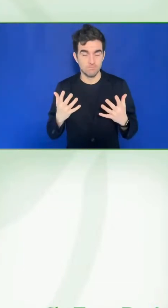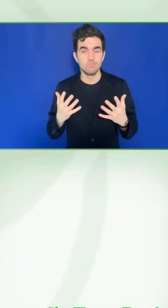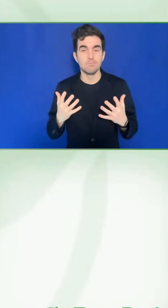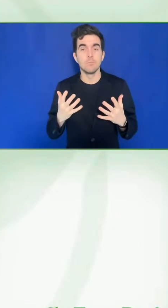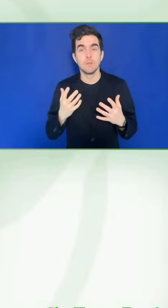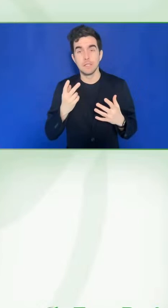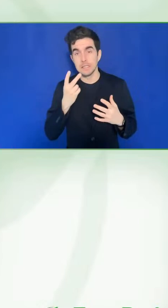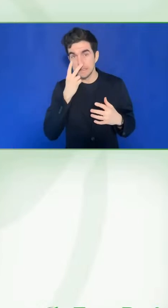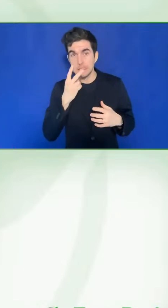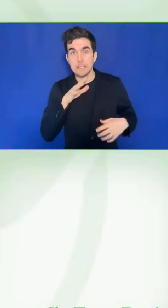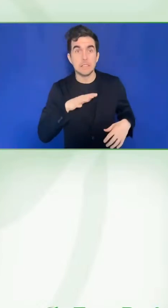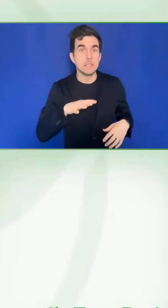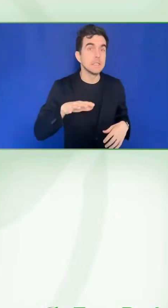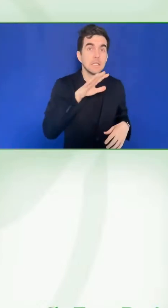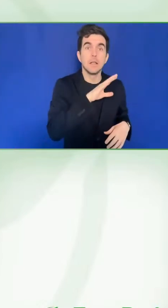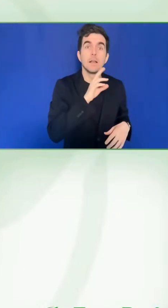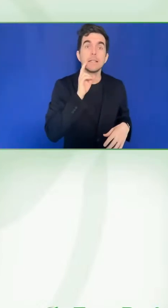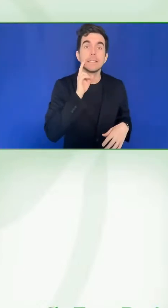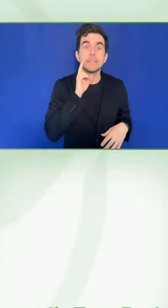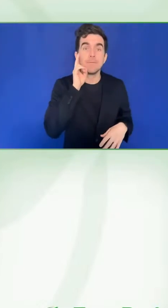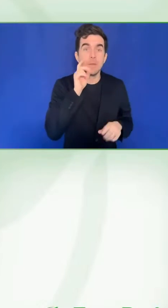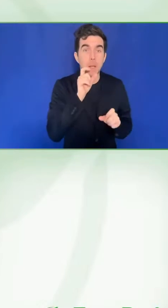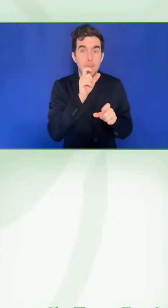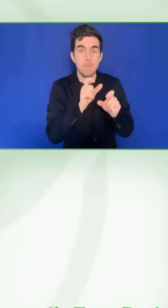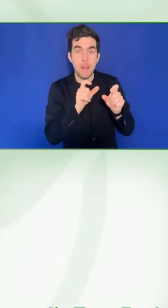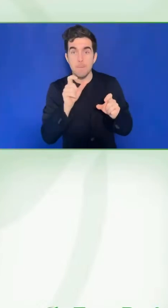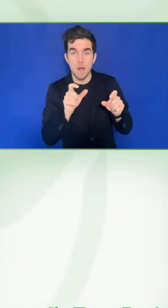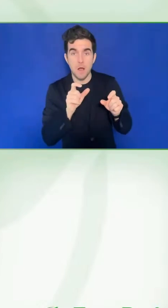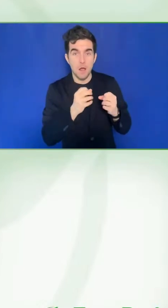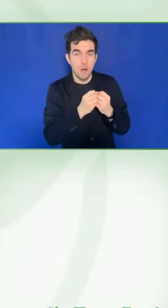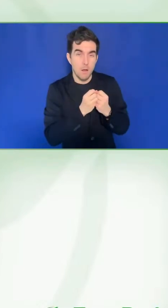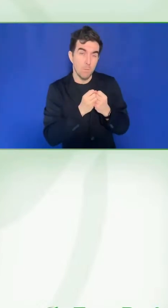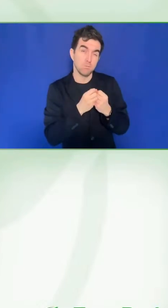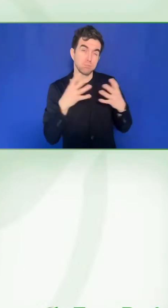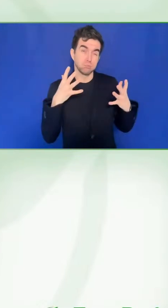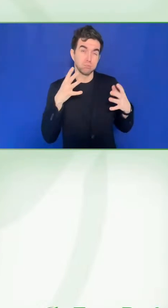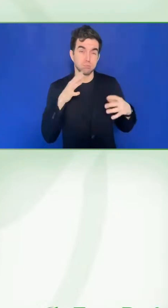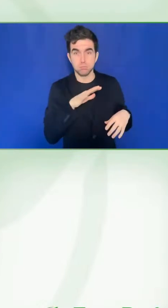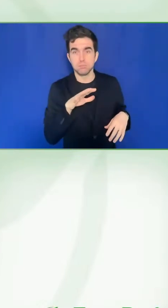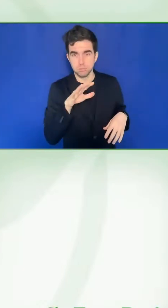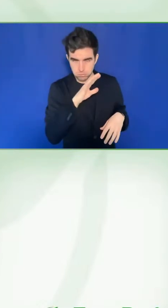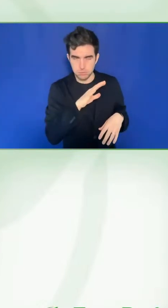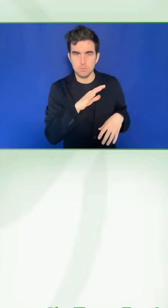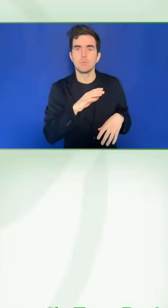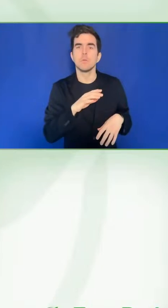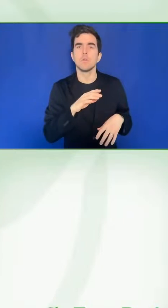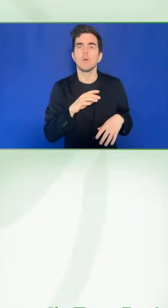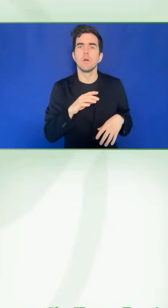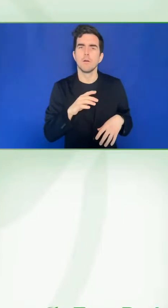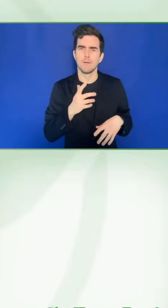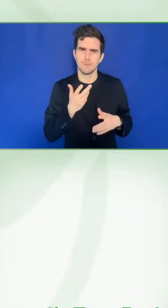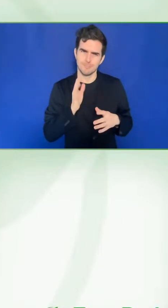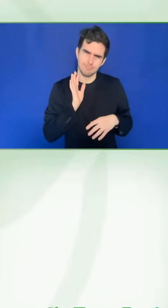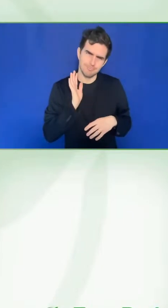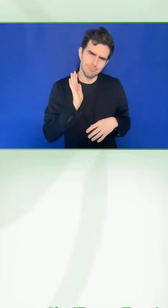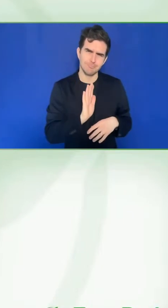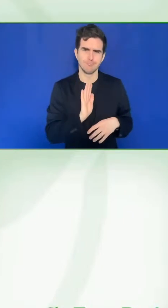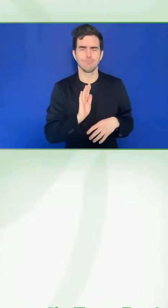and in the 70s and 80s, we expanded beyond that, in great support to the foundation, who helped us work across Asia. Today, our programs contain current and future leaders to solve issues of global concern